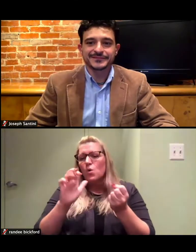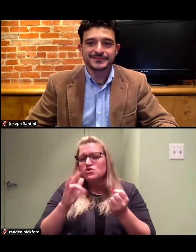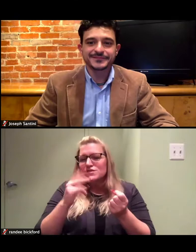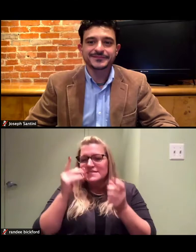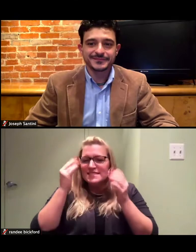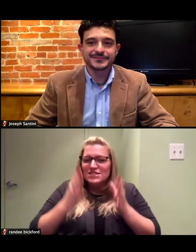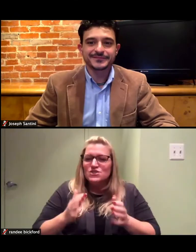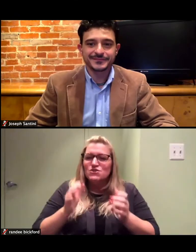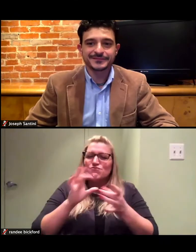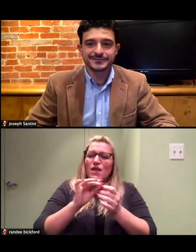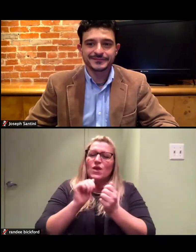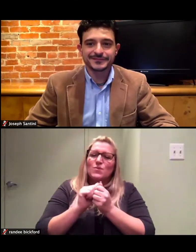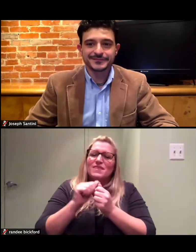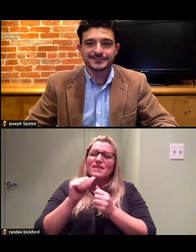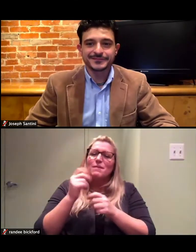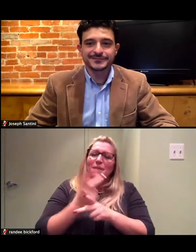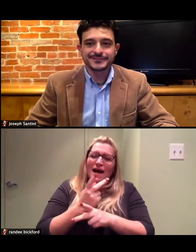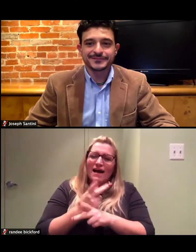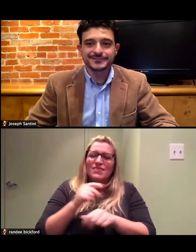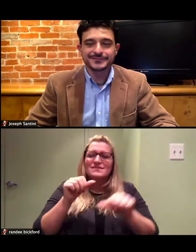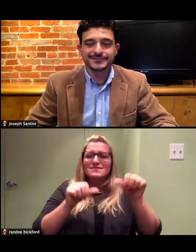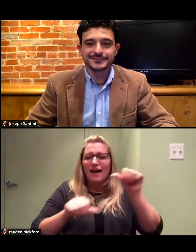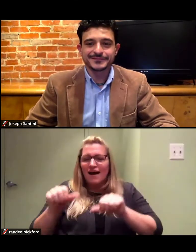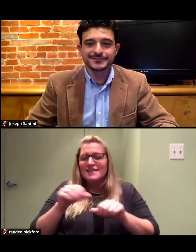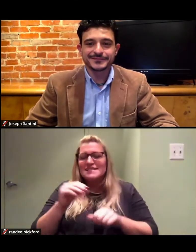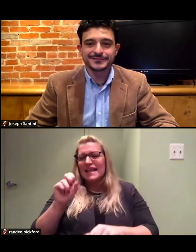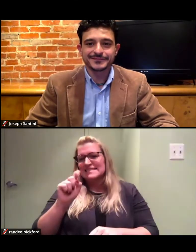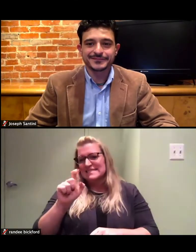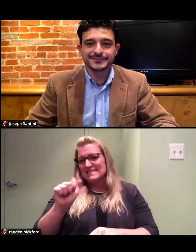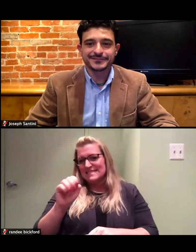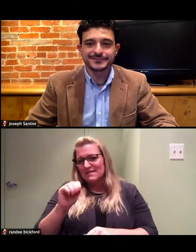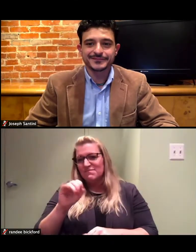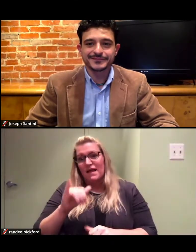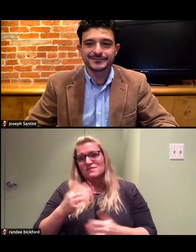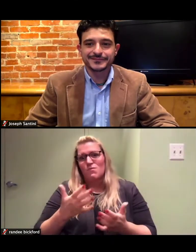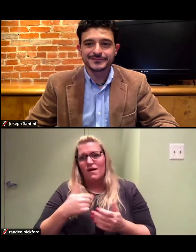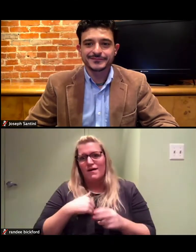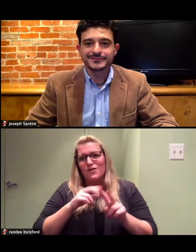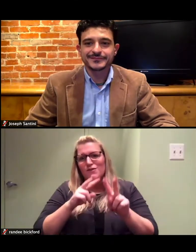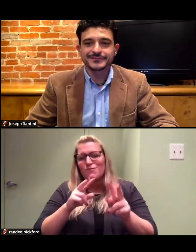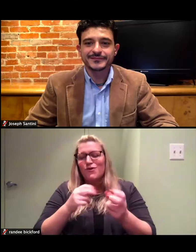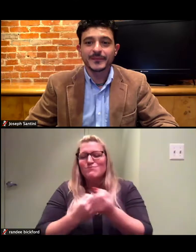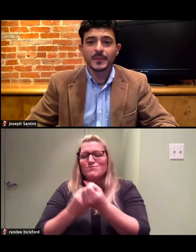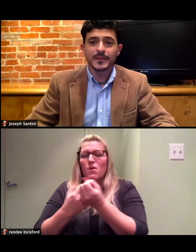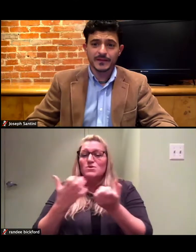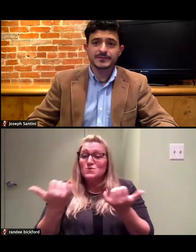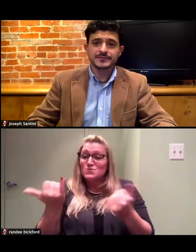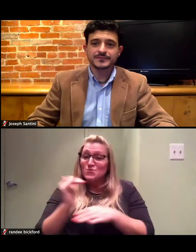and Learning, I support in co-teaching and working with Math and science and STEM fields.